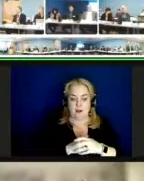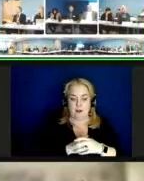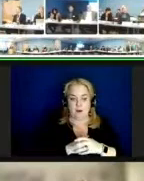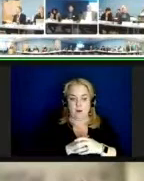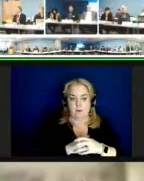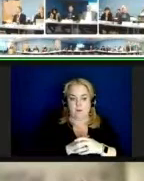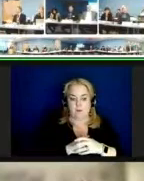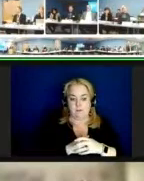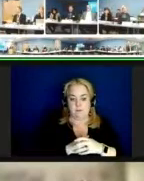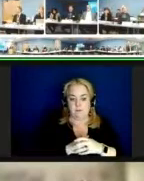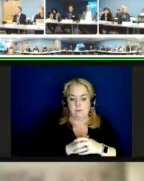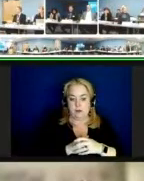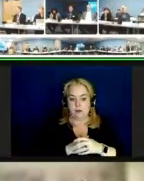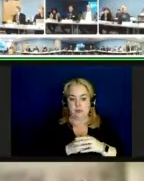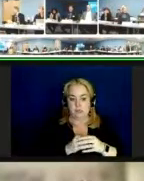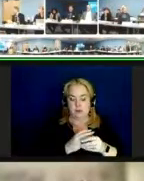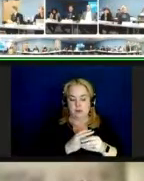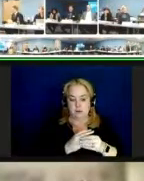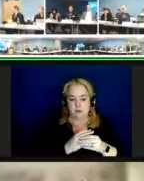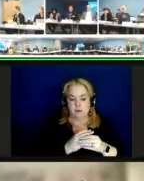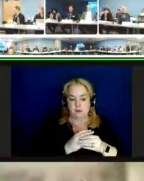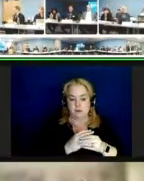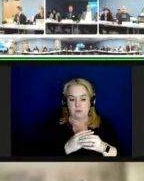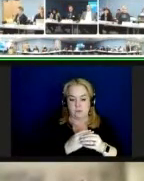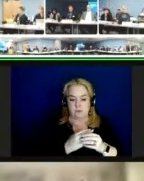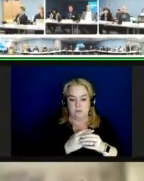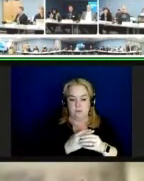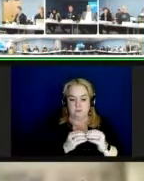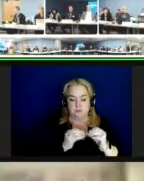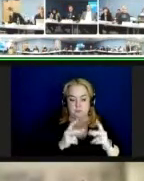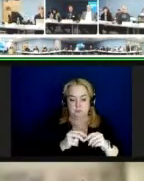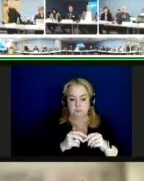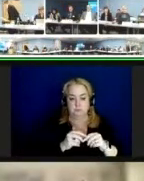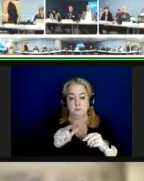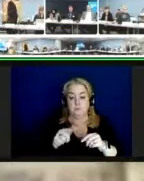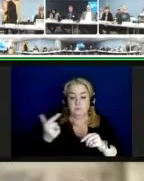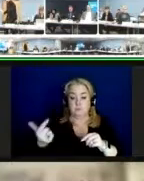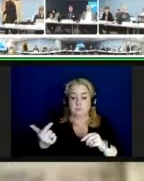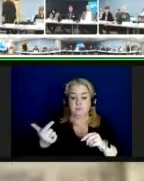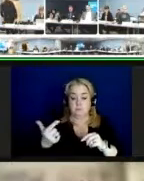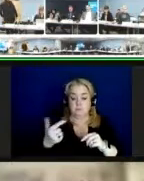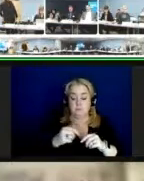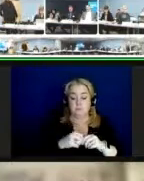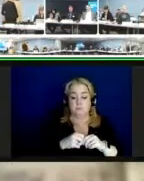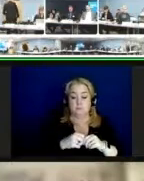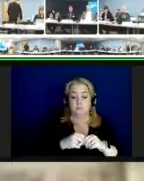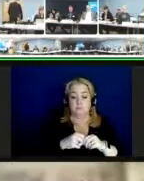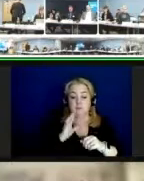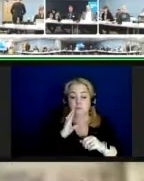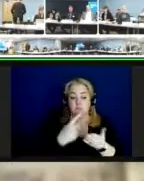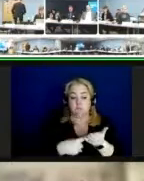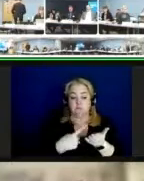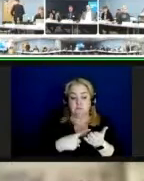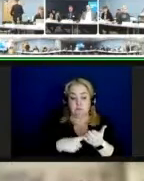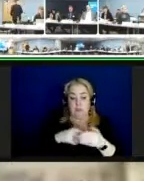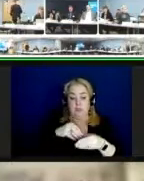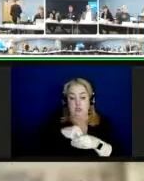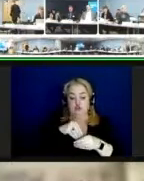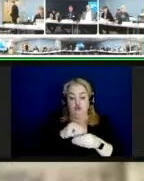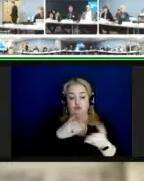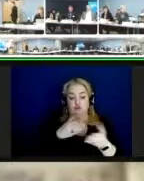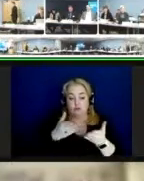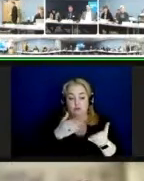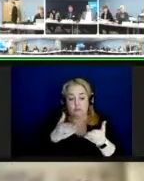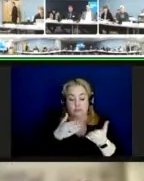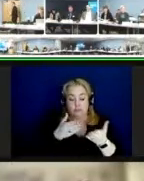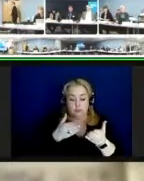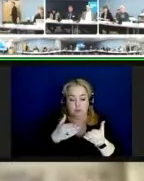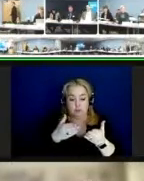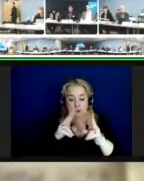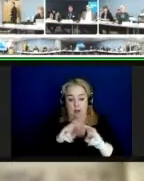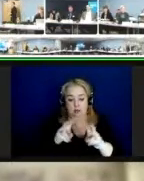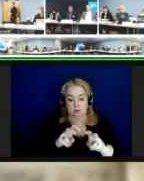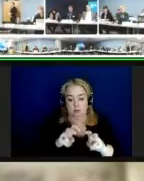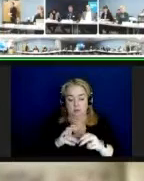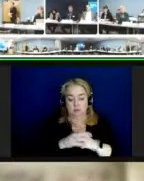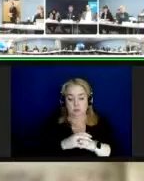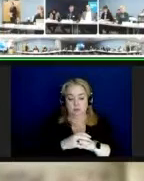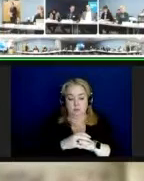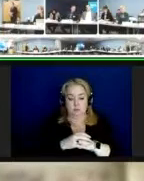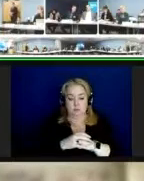OVER A TABLE PROBABLY SOUNDS